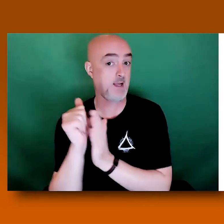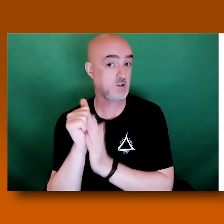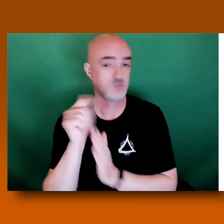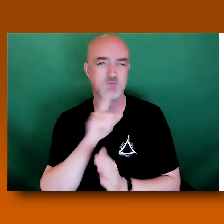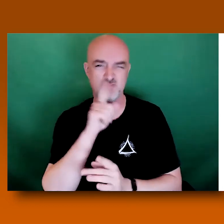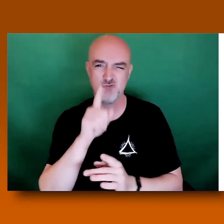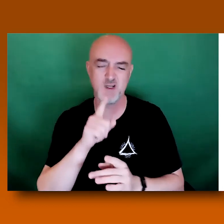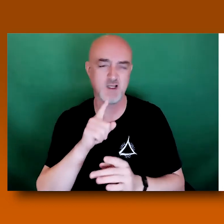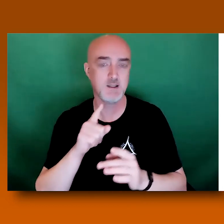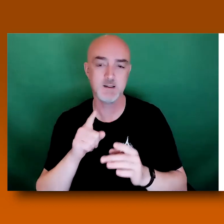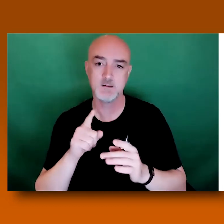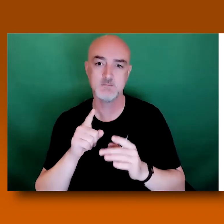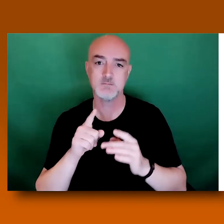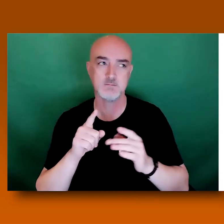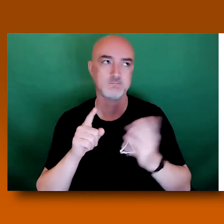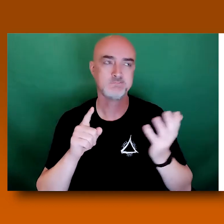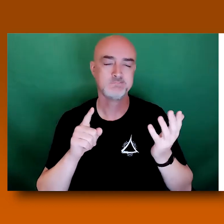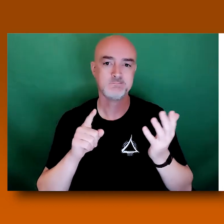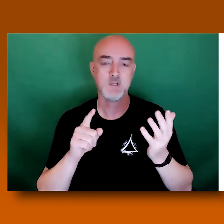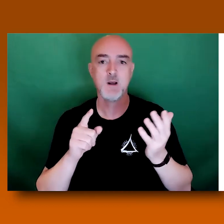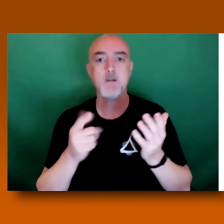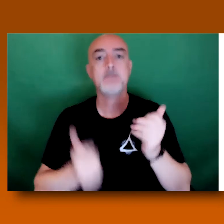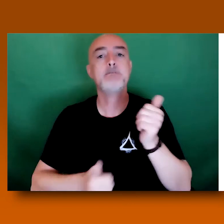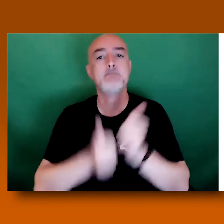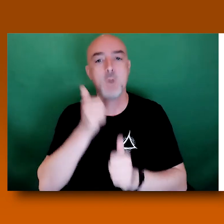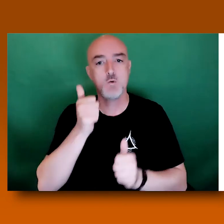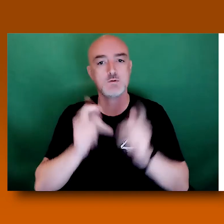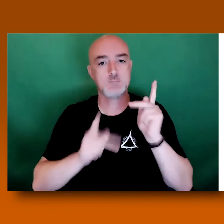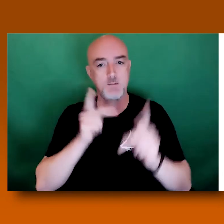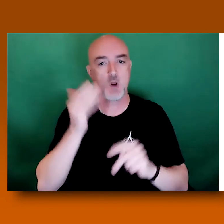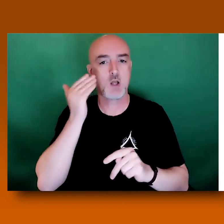And that's one page, but most people,